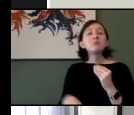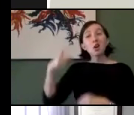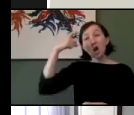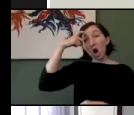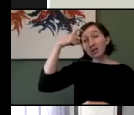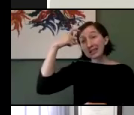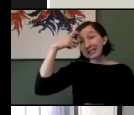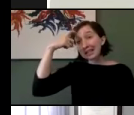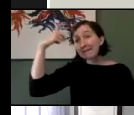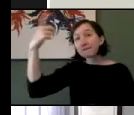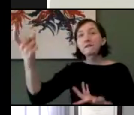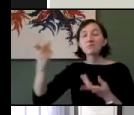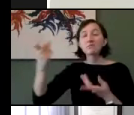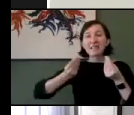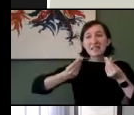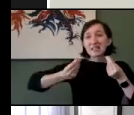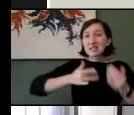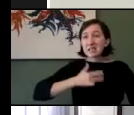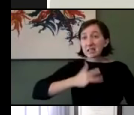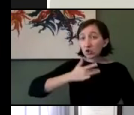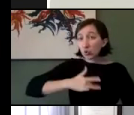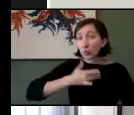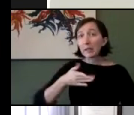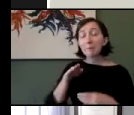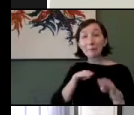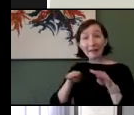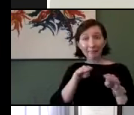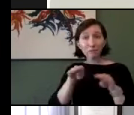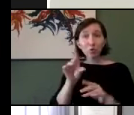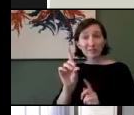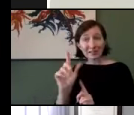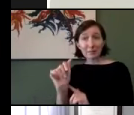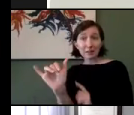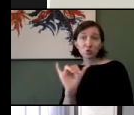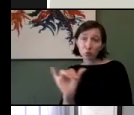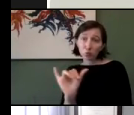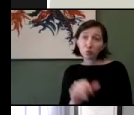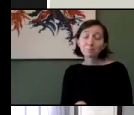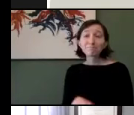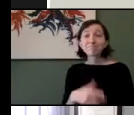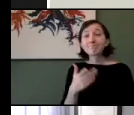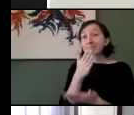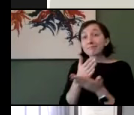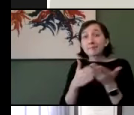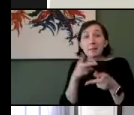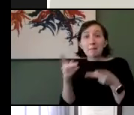behavioral-related disabilities, thinking about that. Some people of any age with certain disabilities